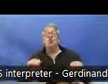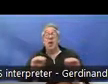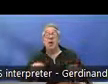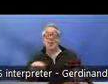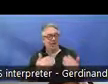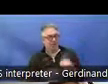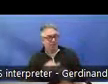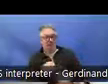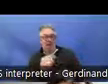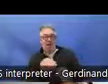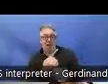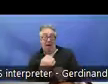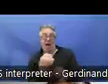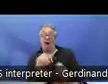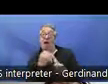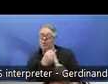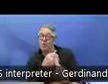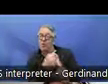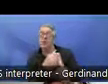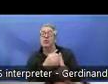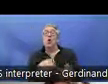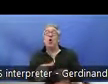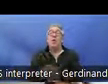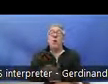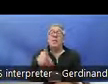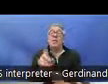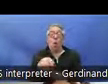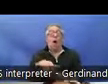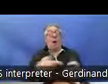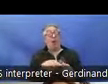how to train their own advocates.